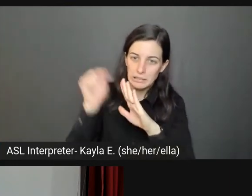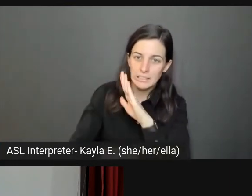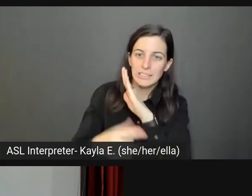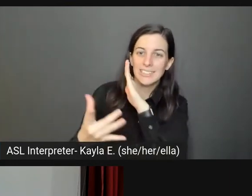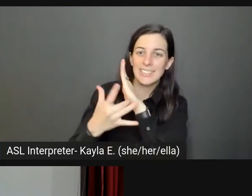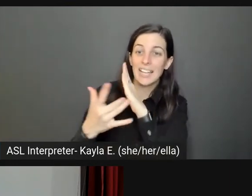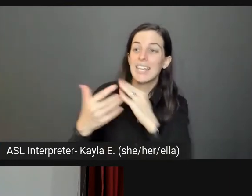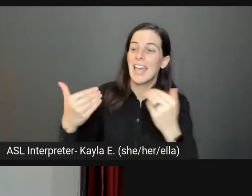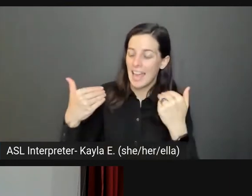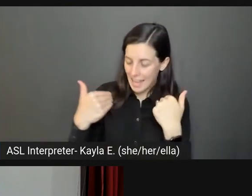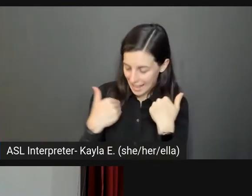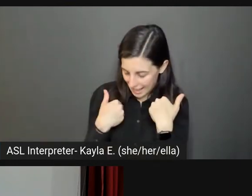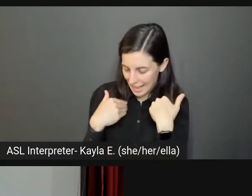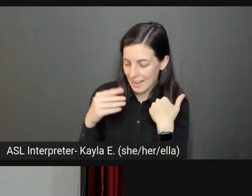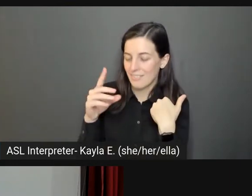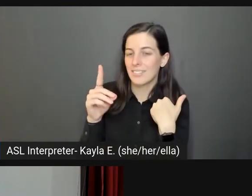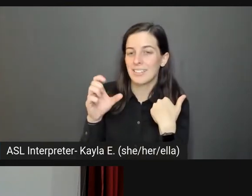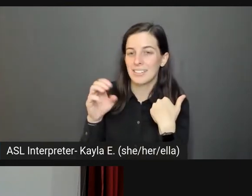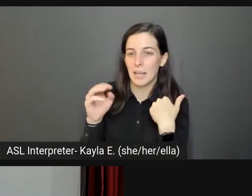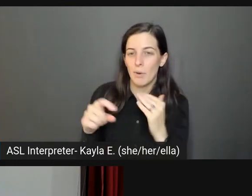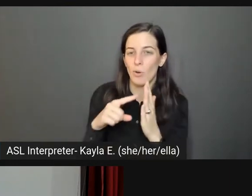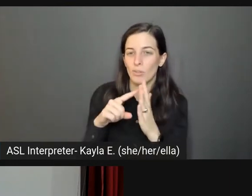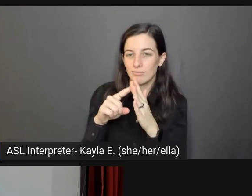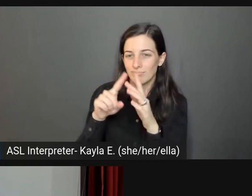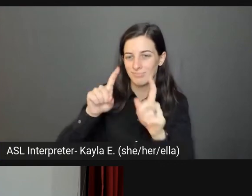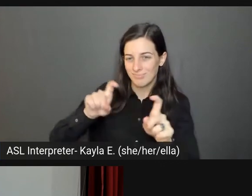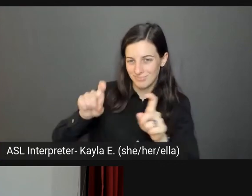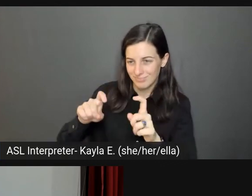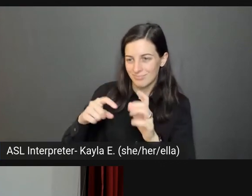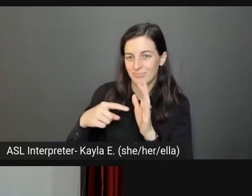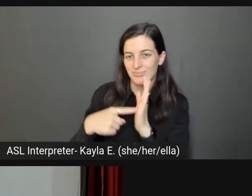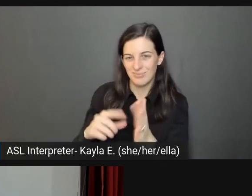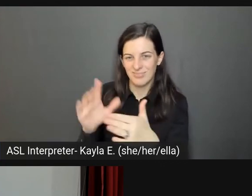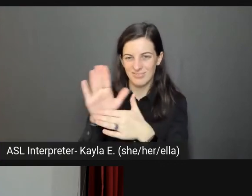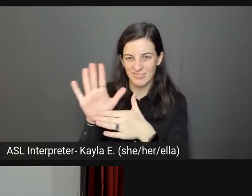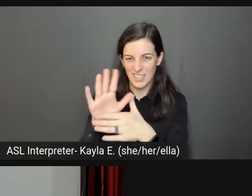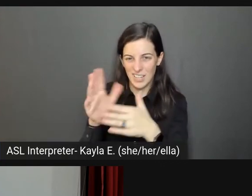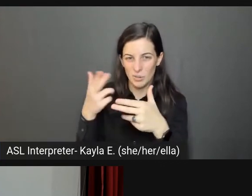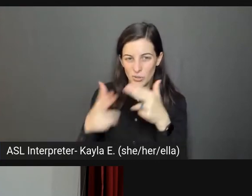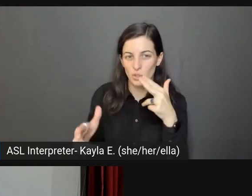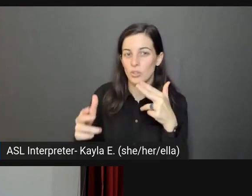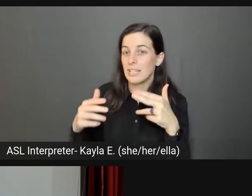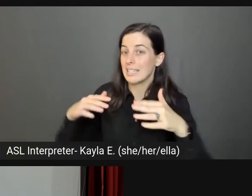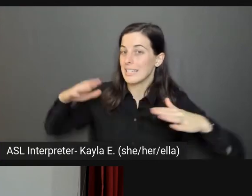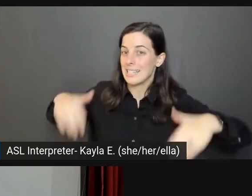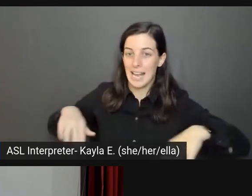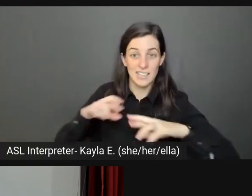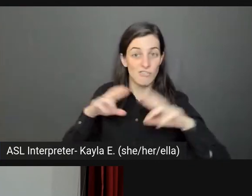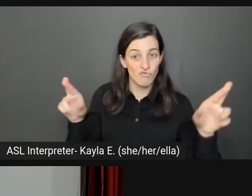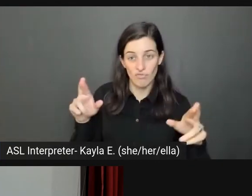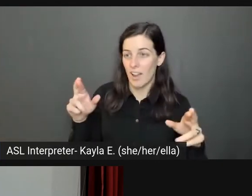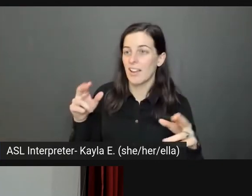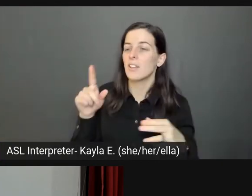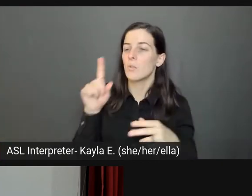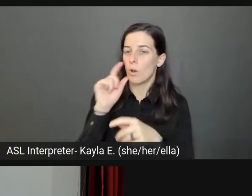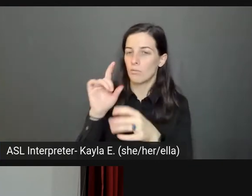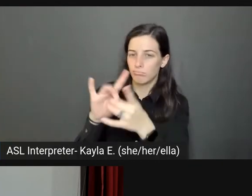It's not yet available publicly, which is very exciting for 2023. I take everybody's suggestions, what would somebody want to see.